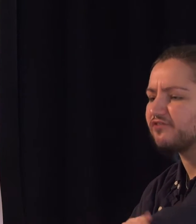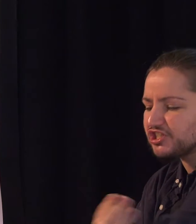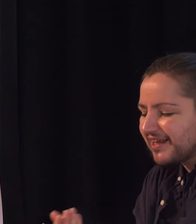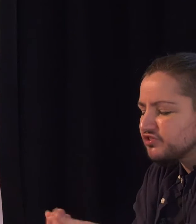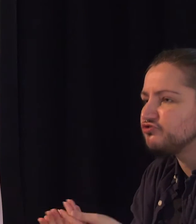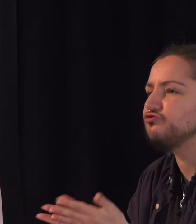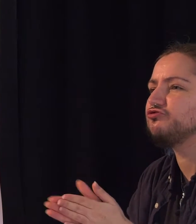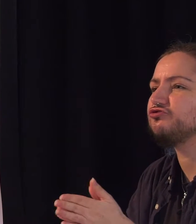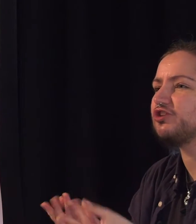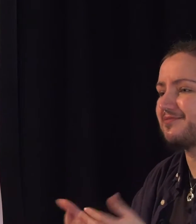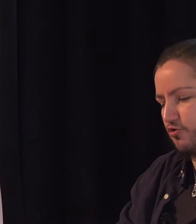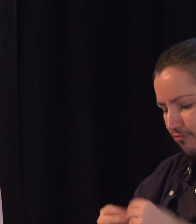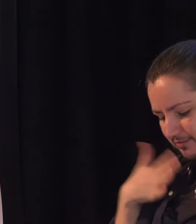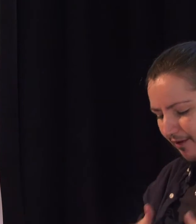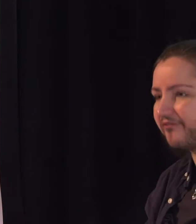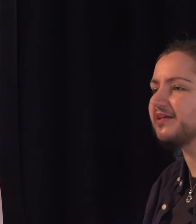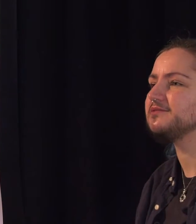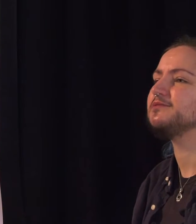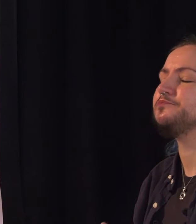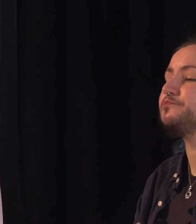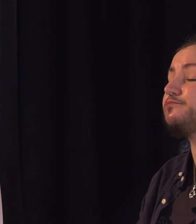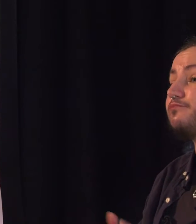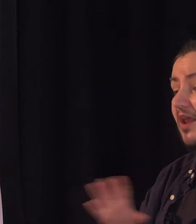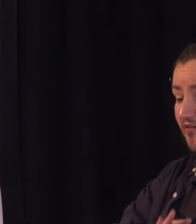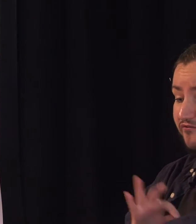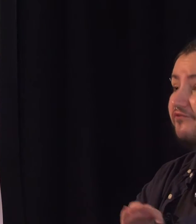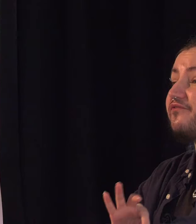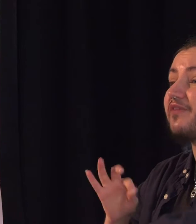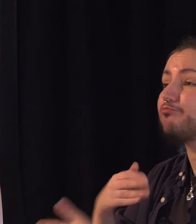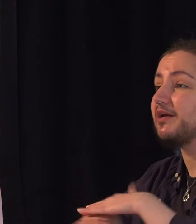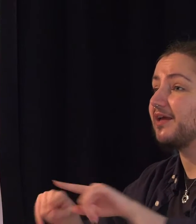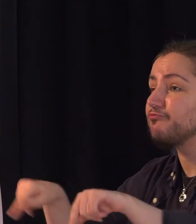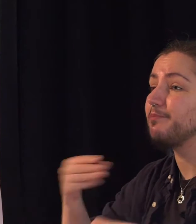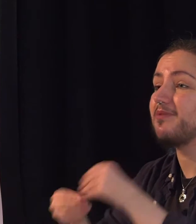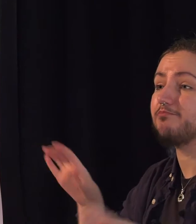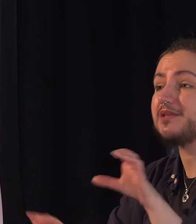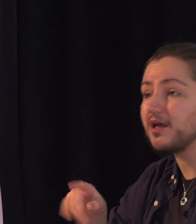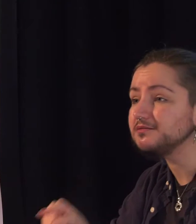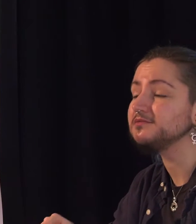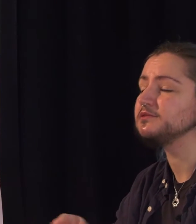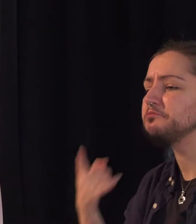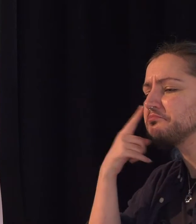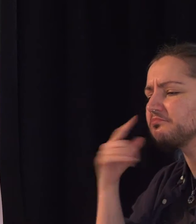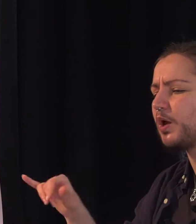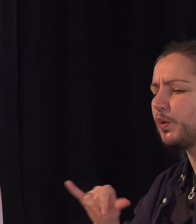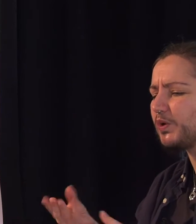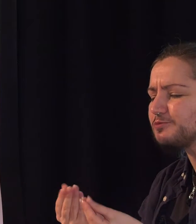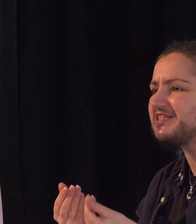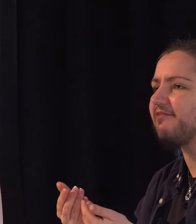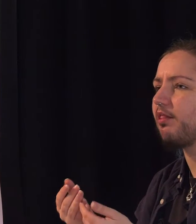and creating outfits. Fabric within a room turned into a science lesson, discovering which materials are waterproof,